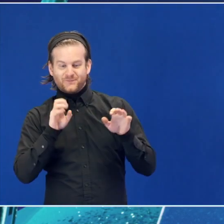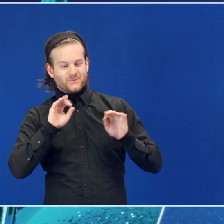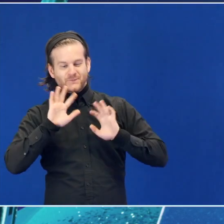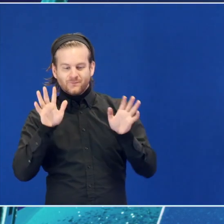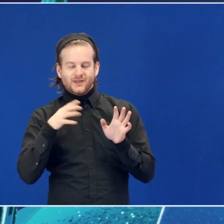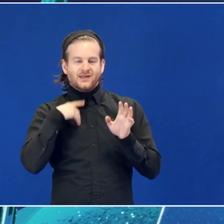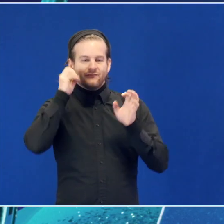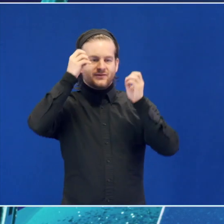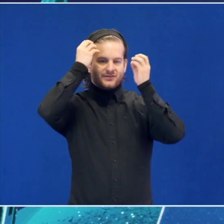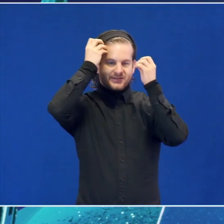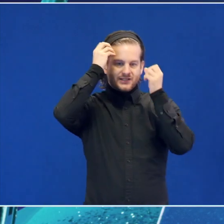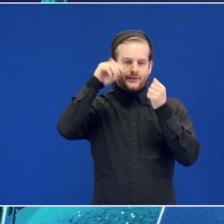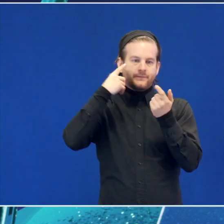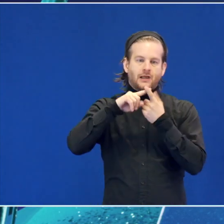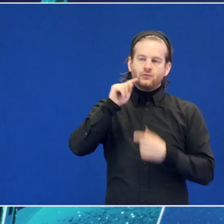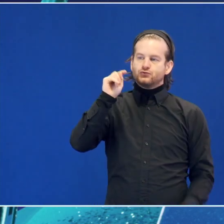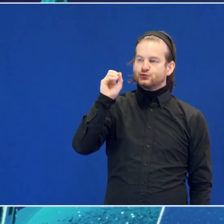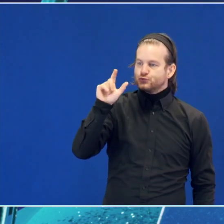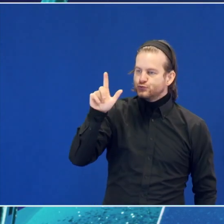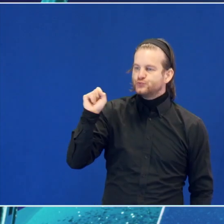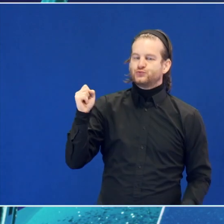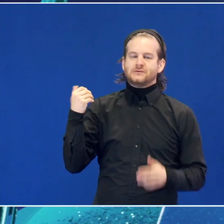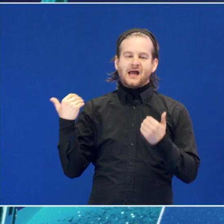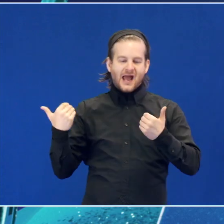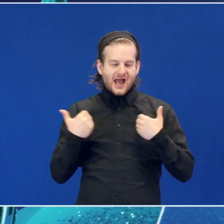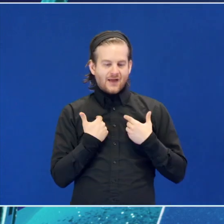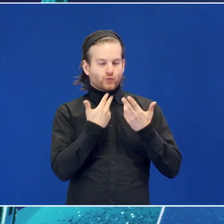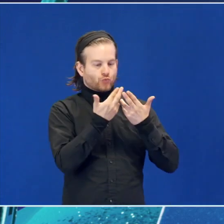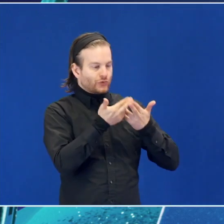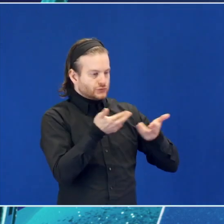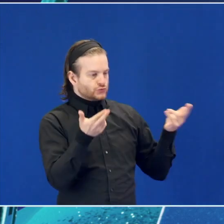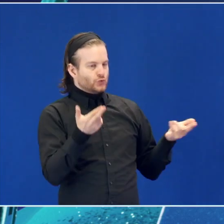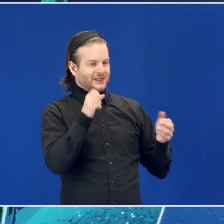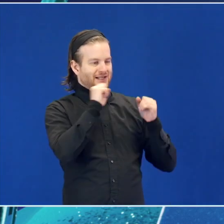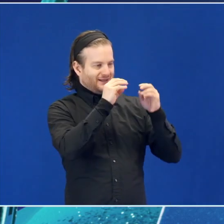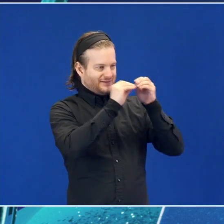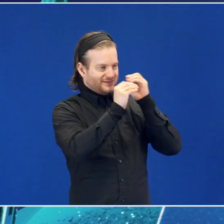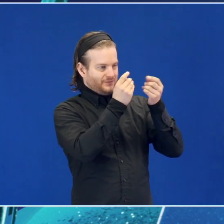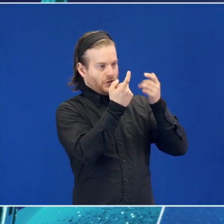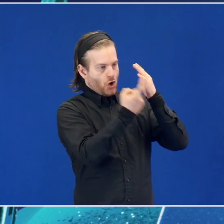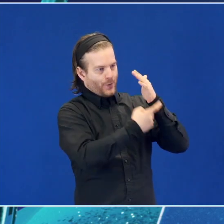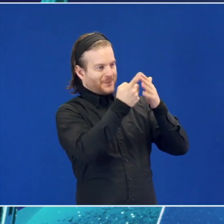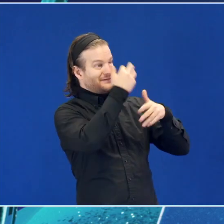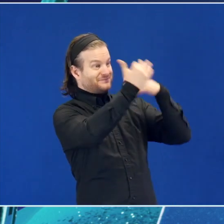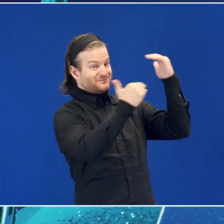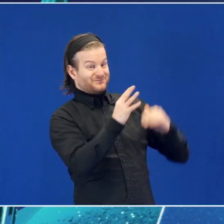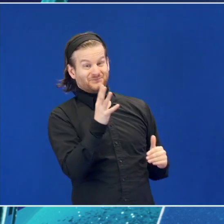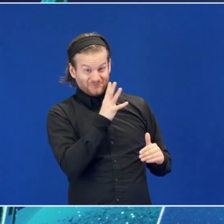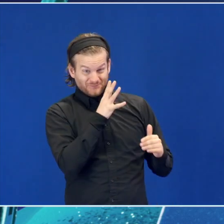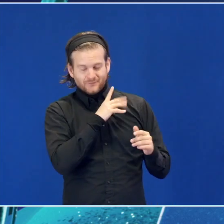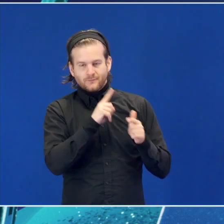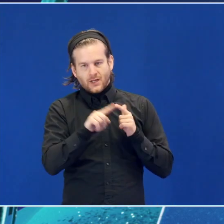and we can remediate things automatically, this and that. But at the end of the day, front-end architects